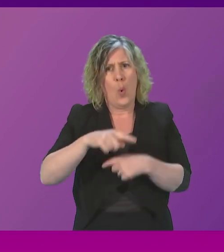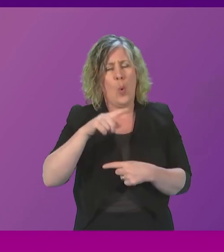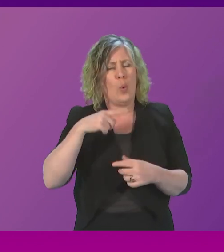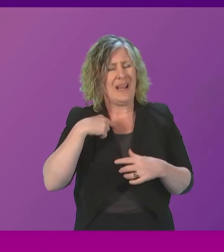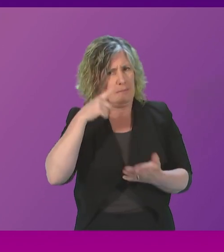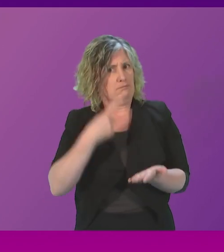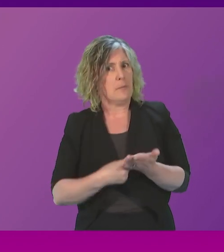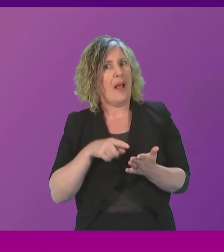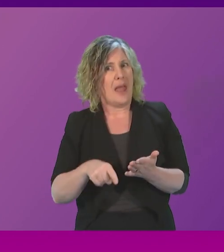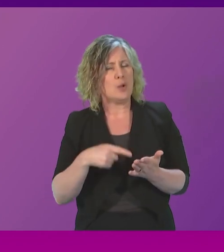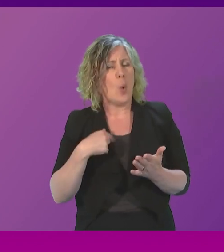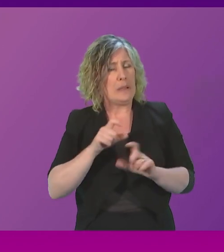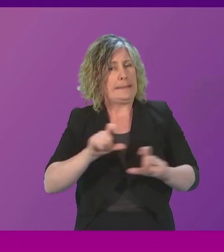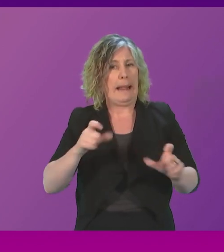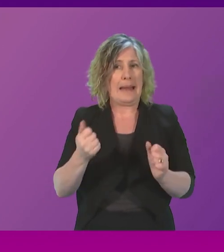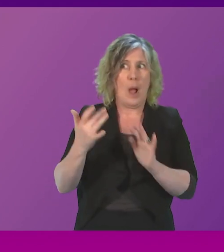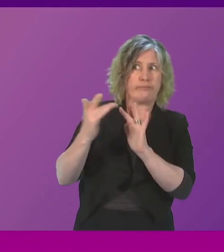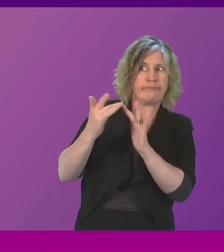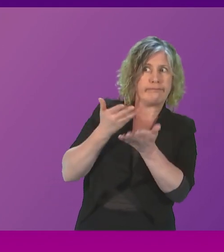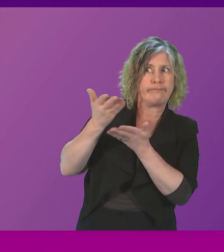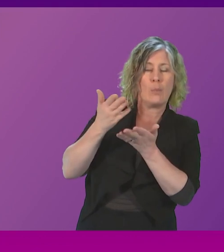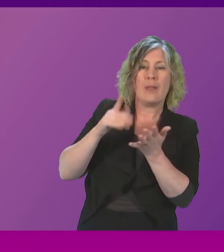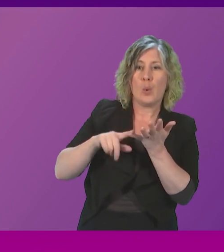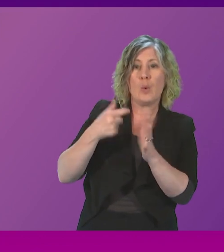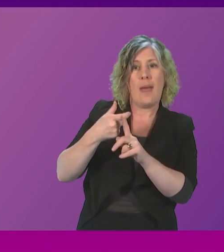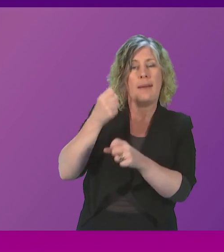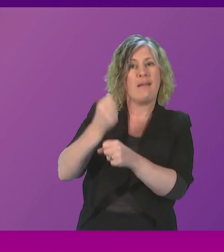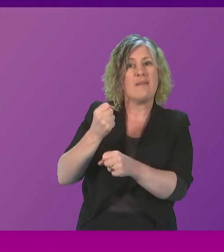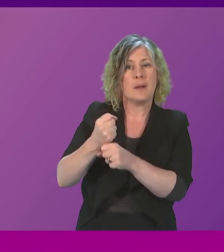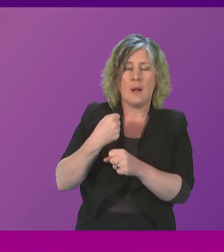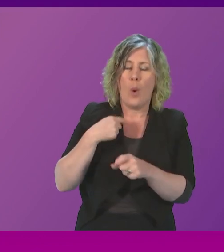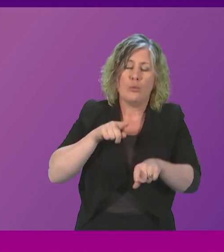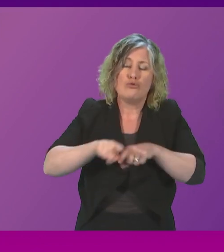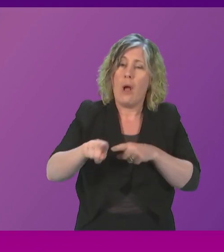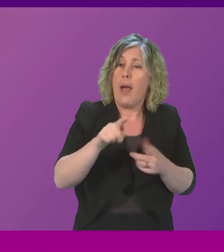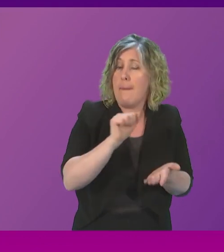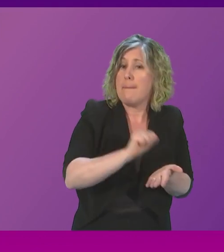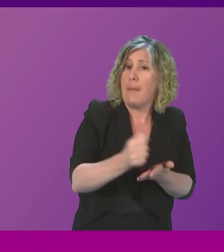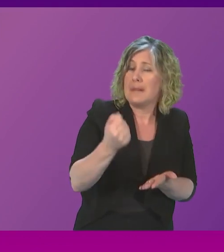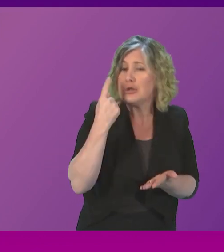We are continuing to liaise with it and I will see what can be published in relation to those discussions.